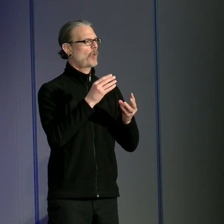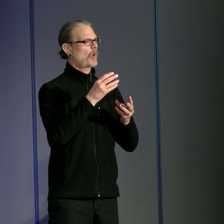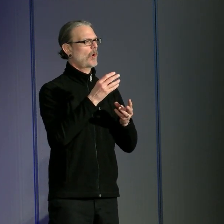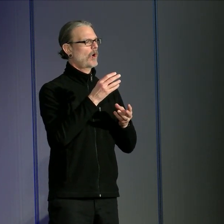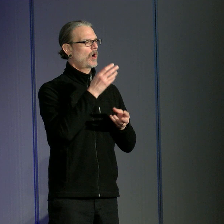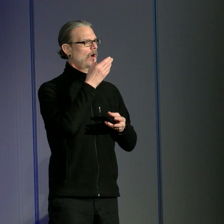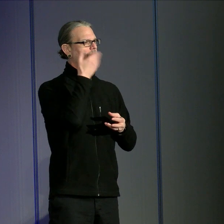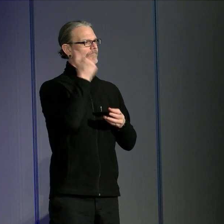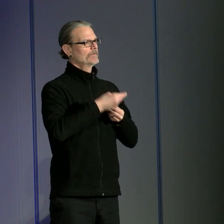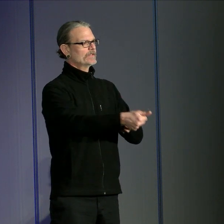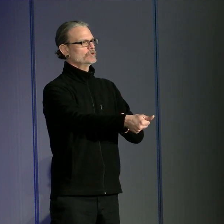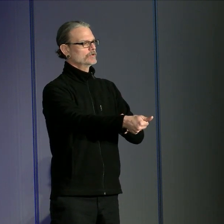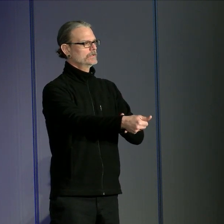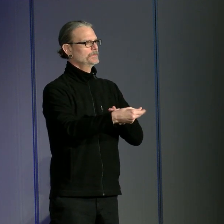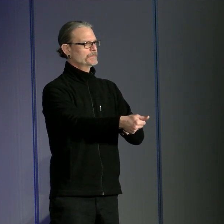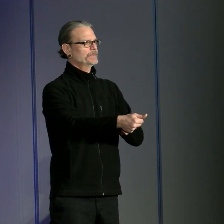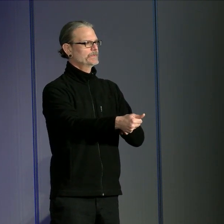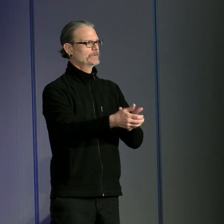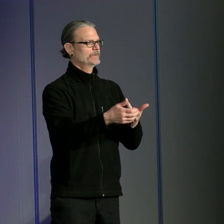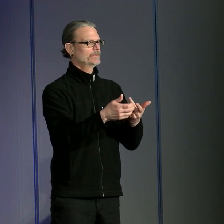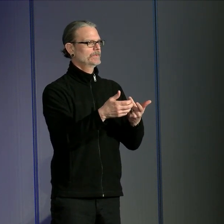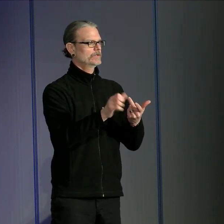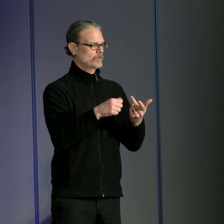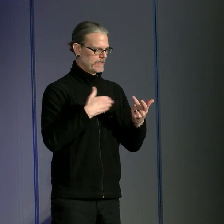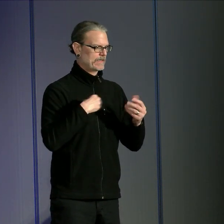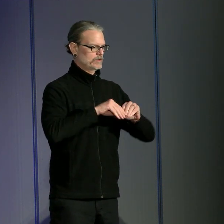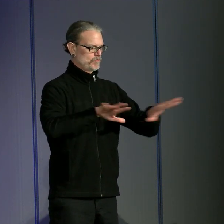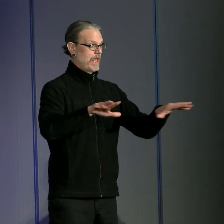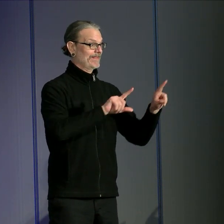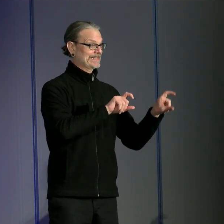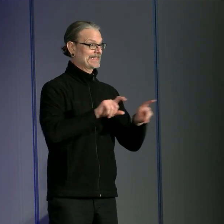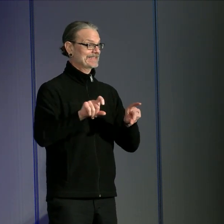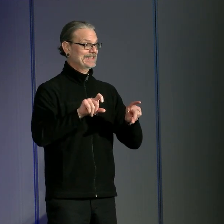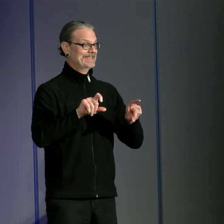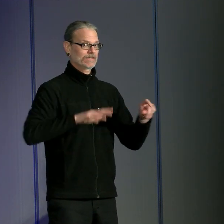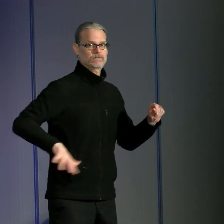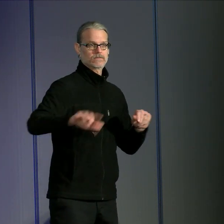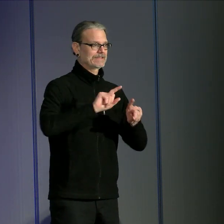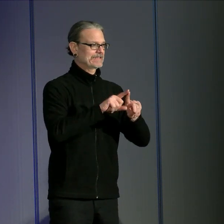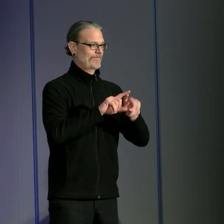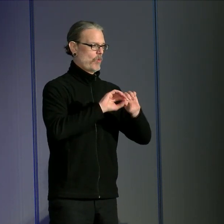achieve, to spread the testing across the organization, and also achieve the best view